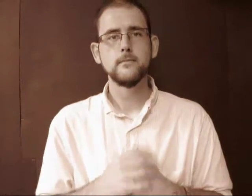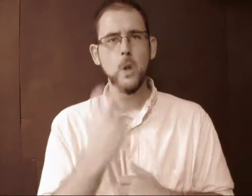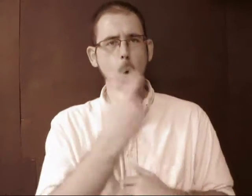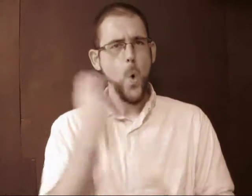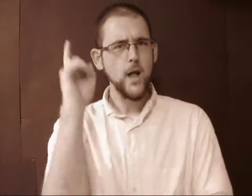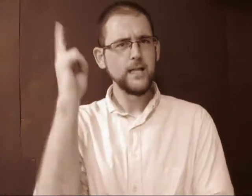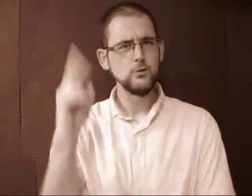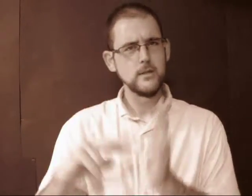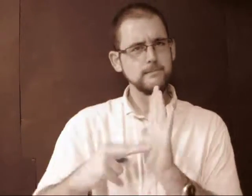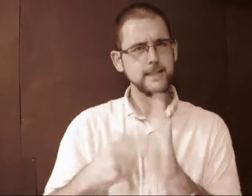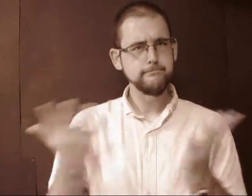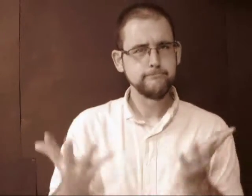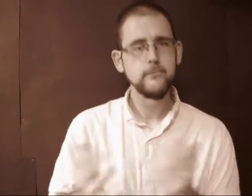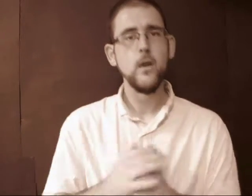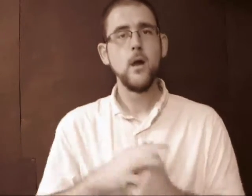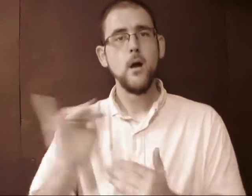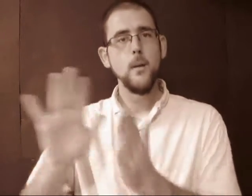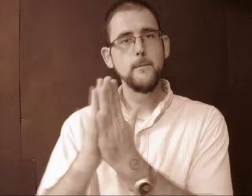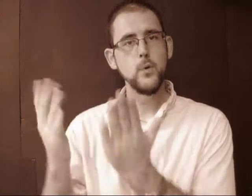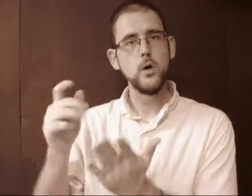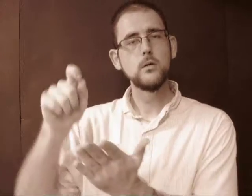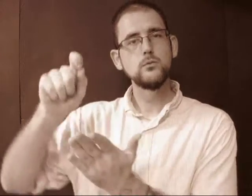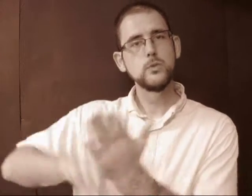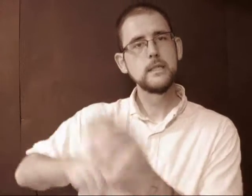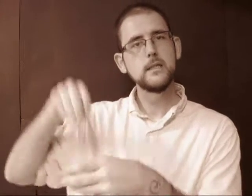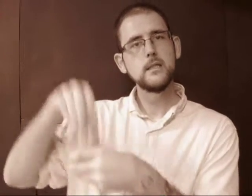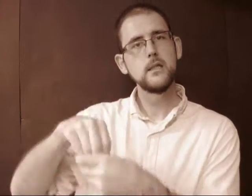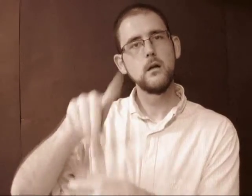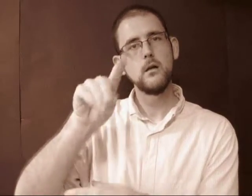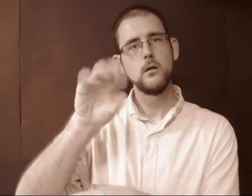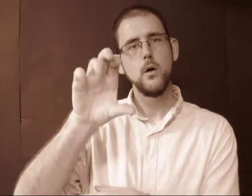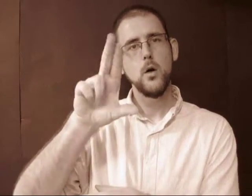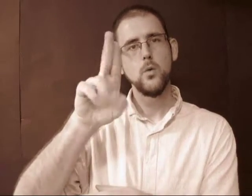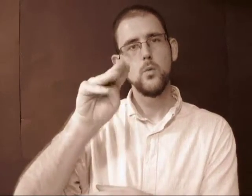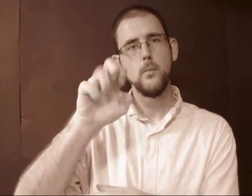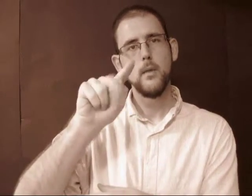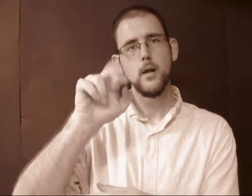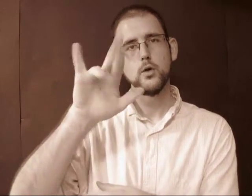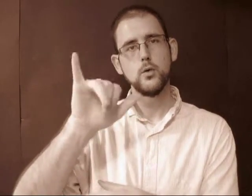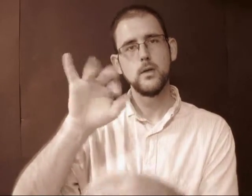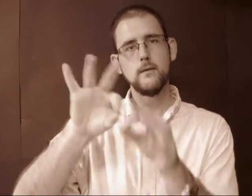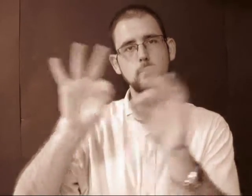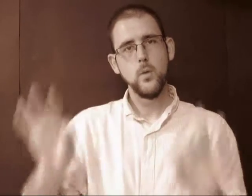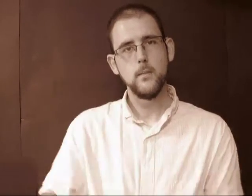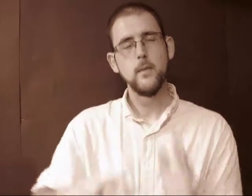So what's an oral history? In this case, it's a book written in a documentary format,